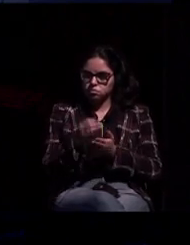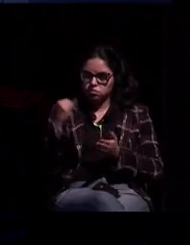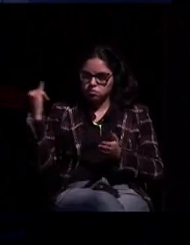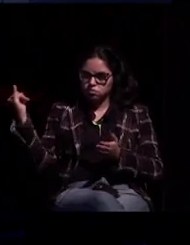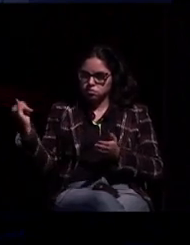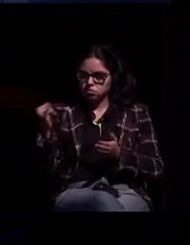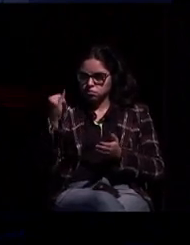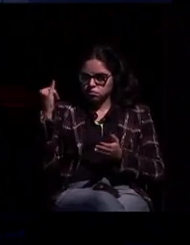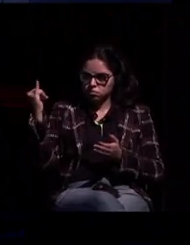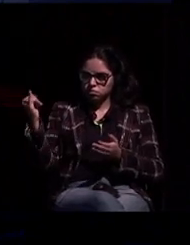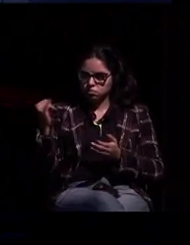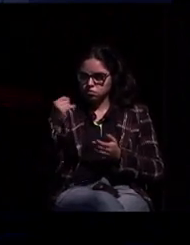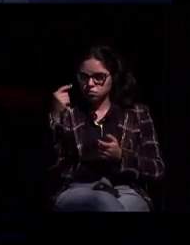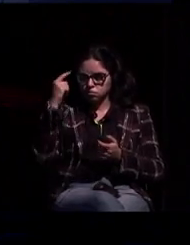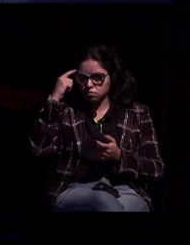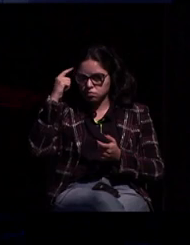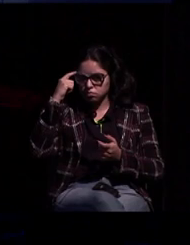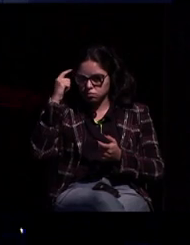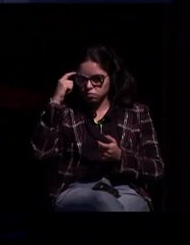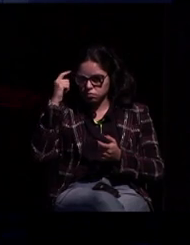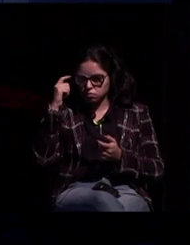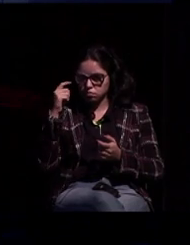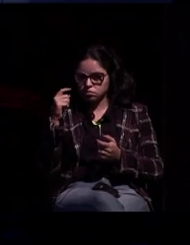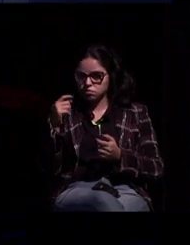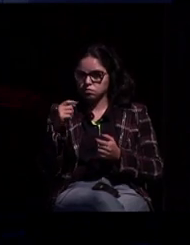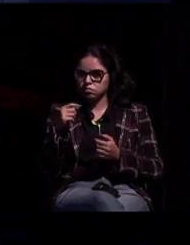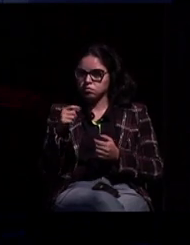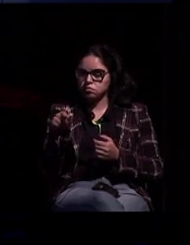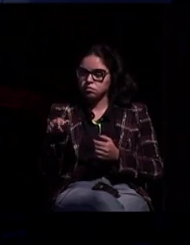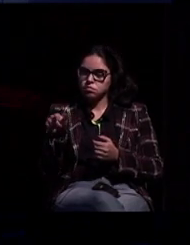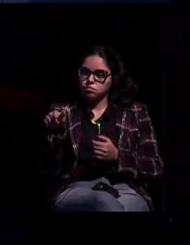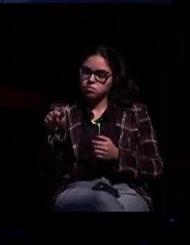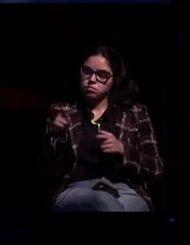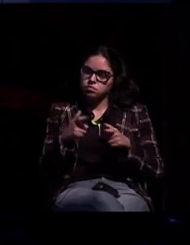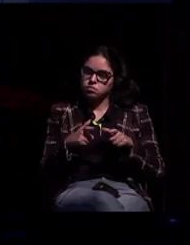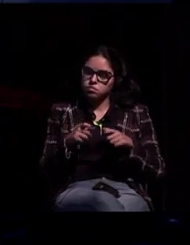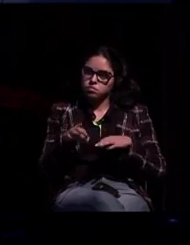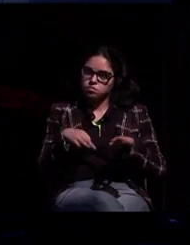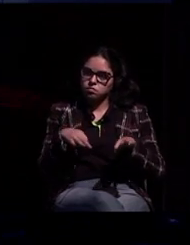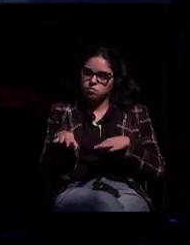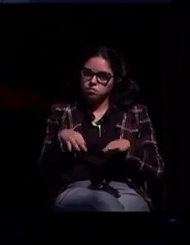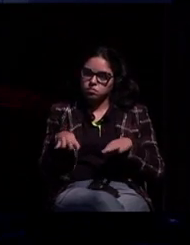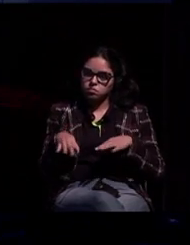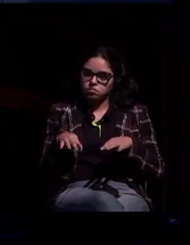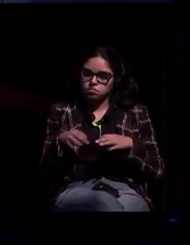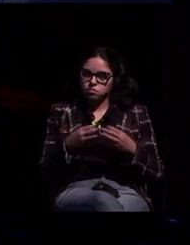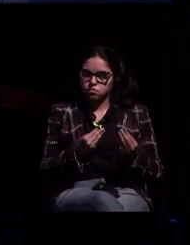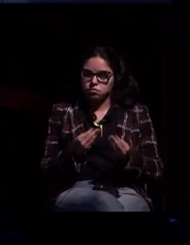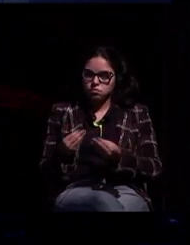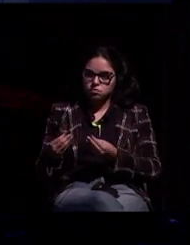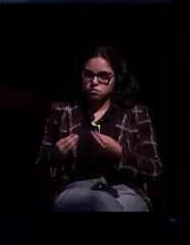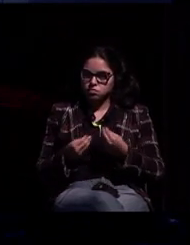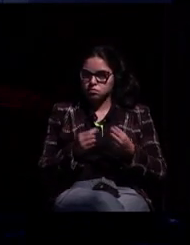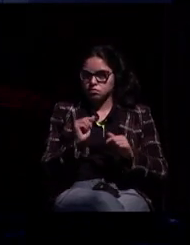the capacity of agencies and collective organization of workers themselves.